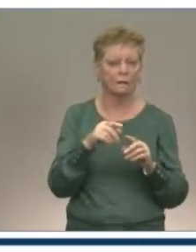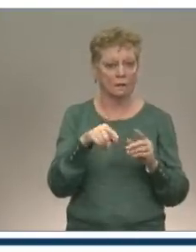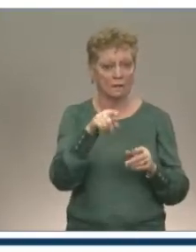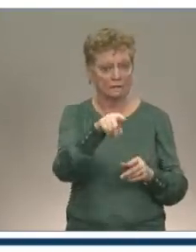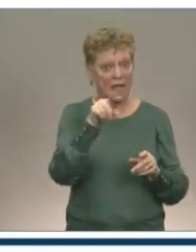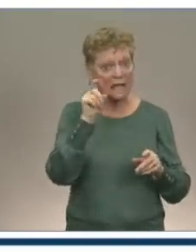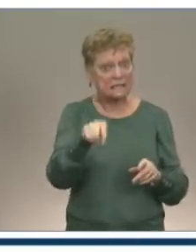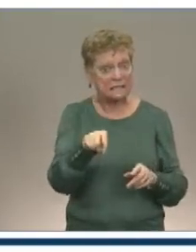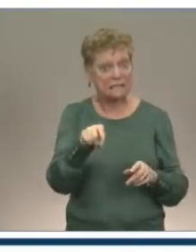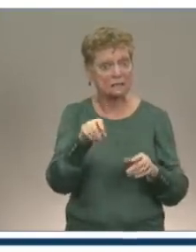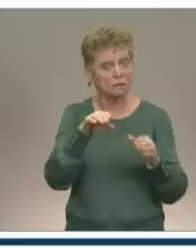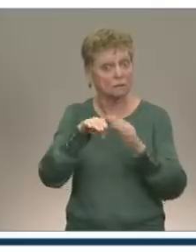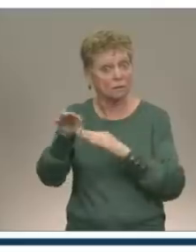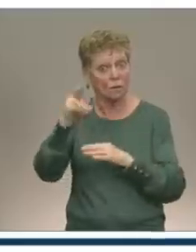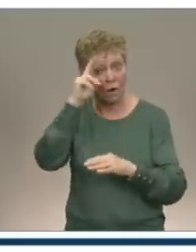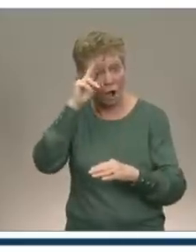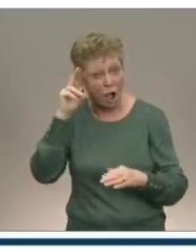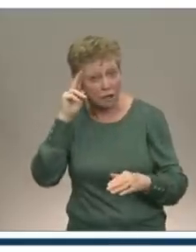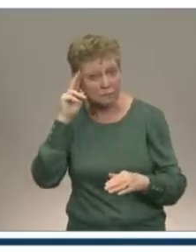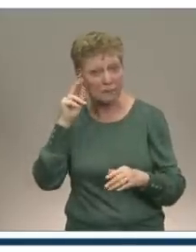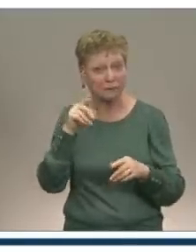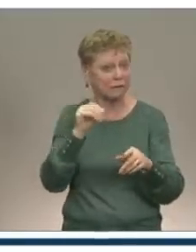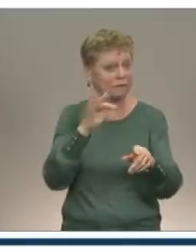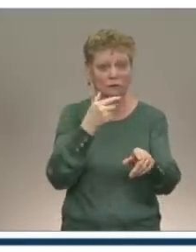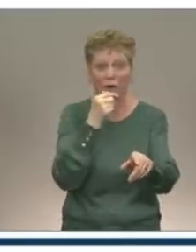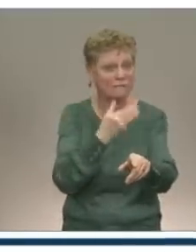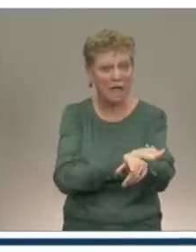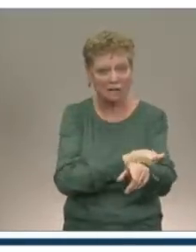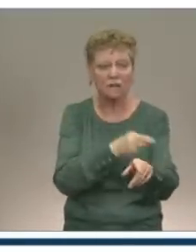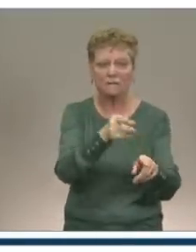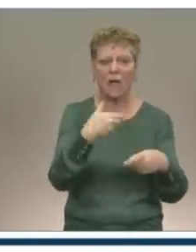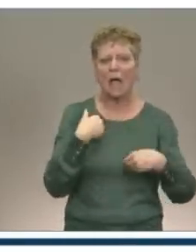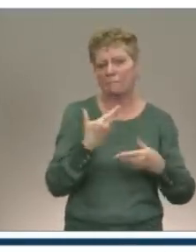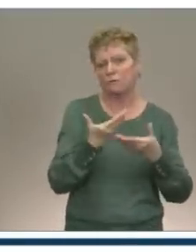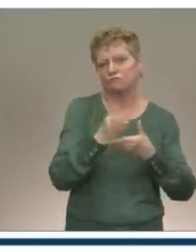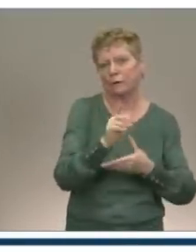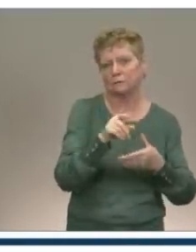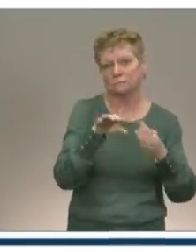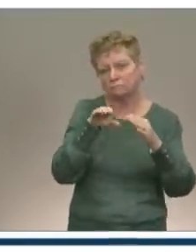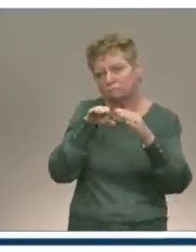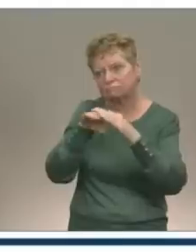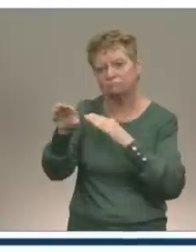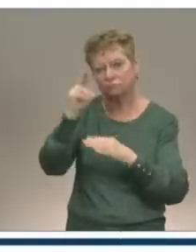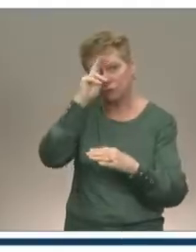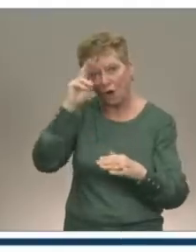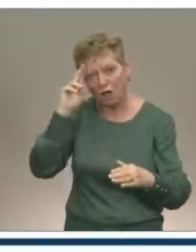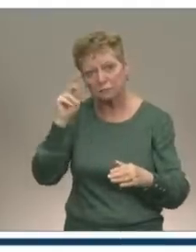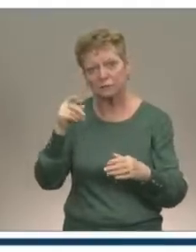care regardless of their choice around vaccination and those those uh those policies are in place in